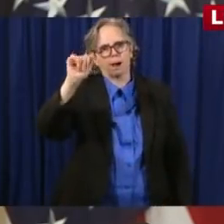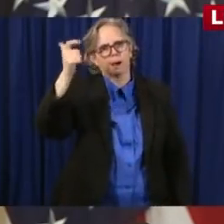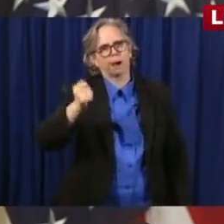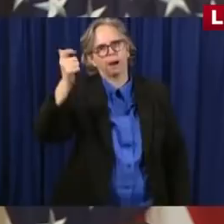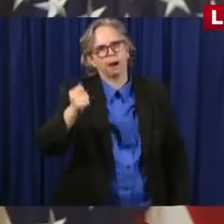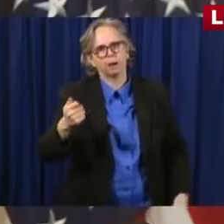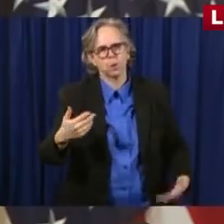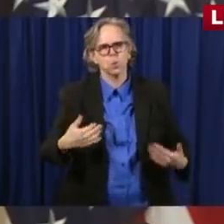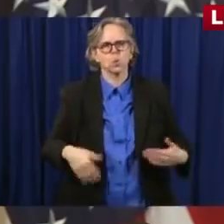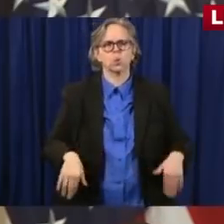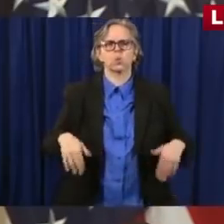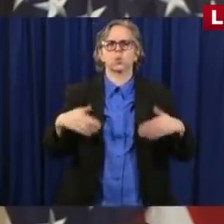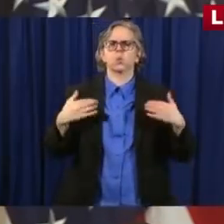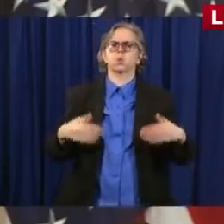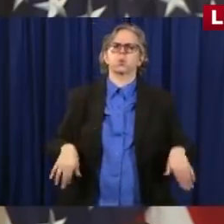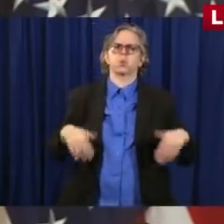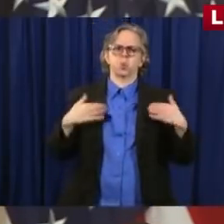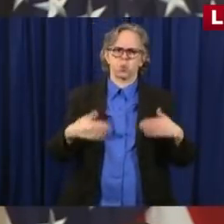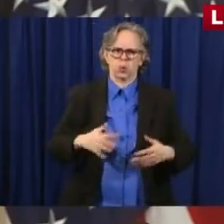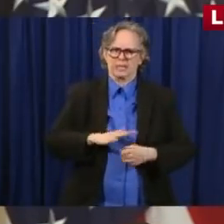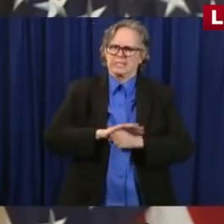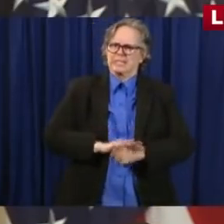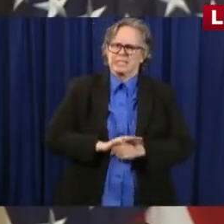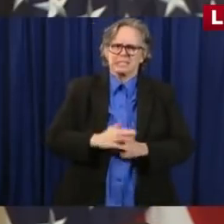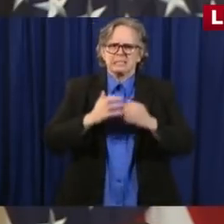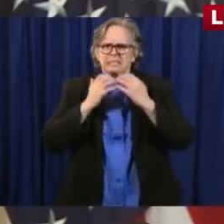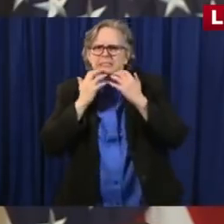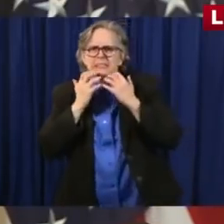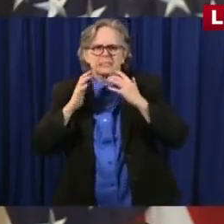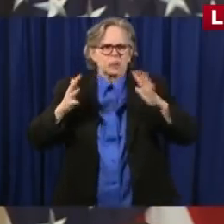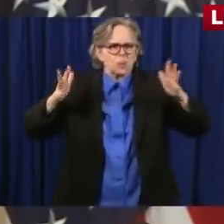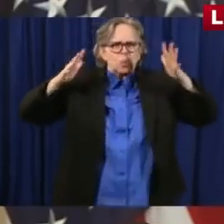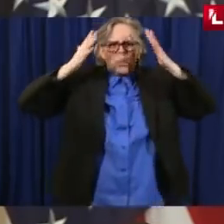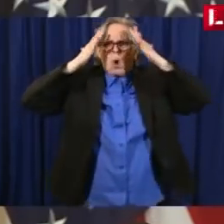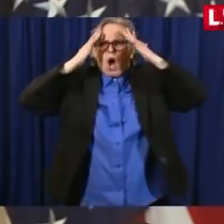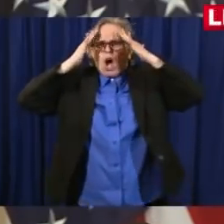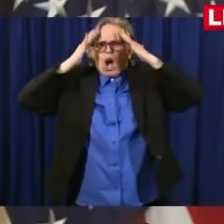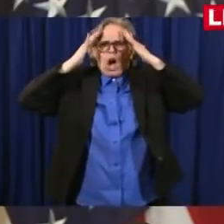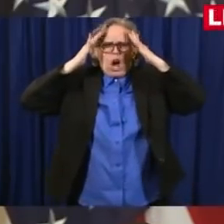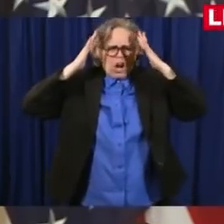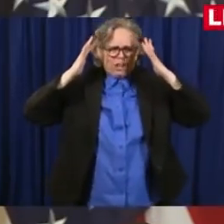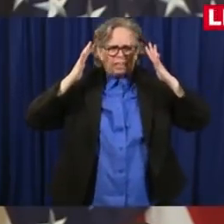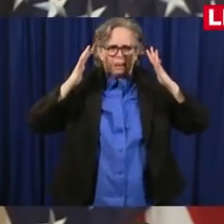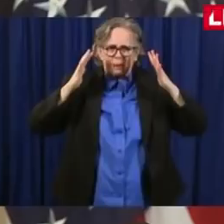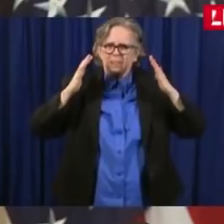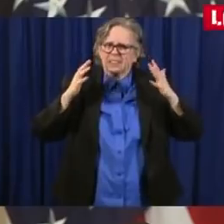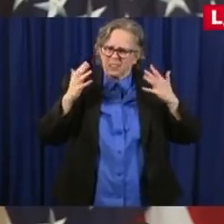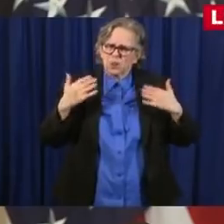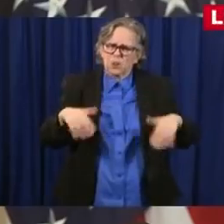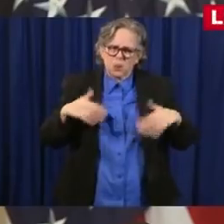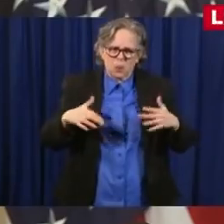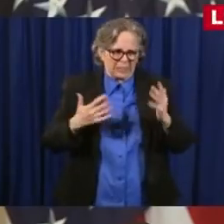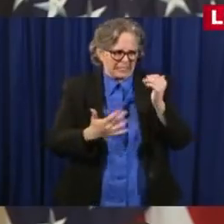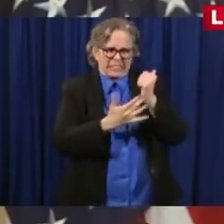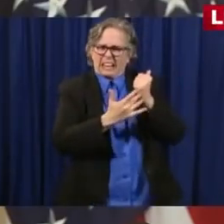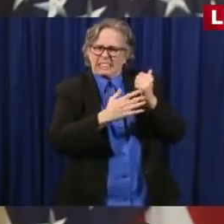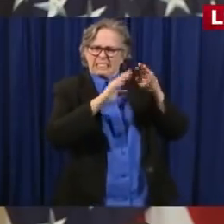I WANT TO SAY TO EVERY OHIO ONE WHO IS UNEMPLOYED, I KNOW THAT YOU ARE EXPERIENCING ANXIETY ABOUT YOUR SITUATION.